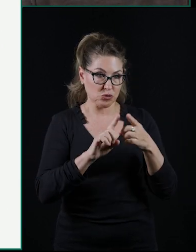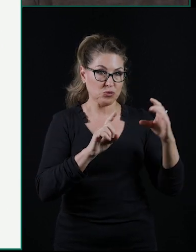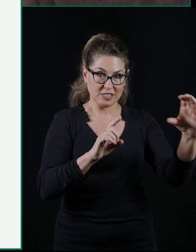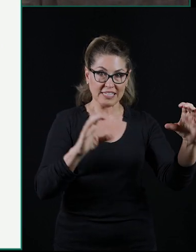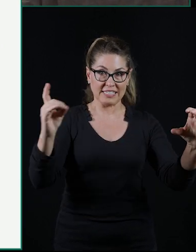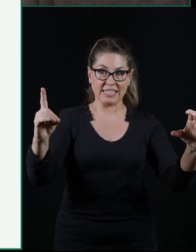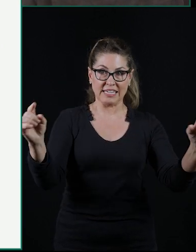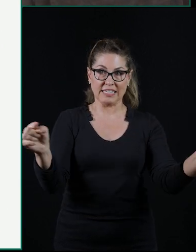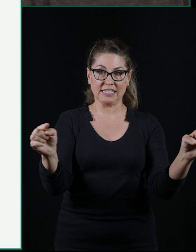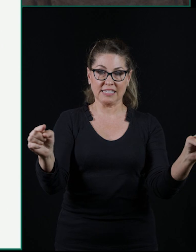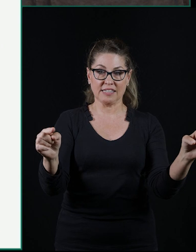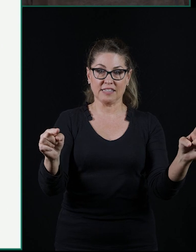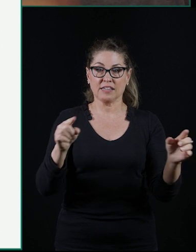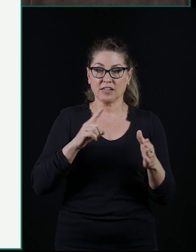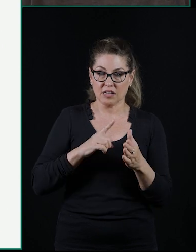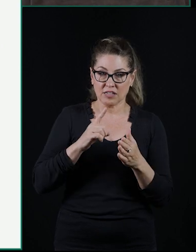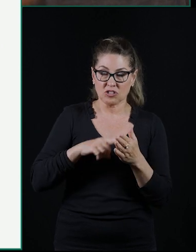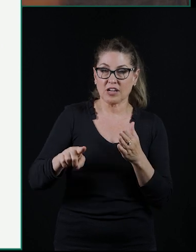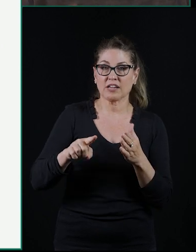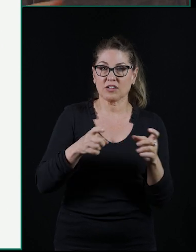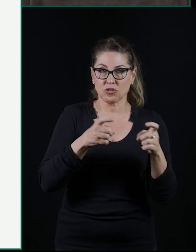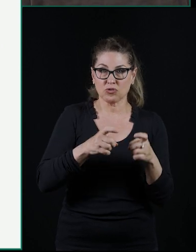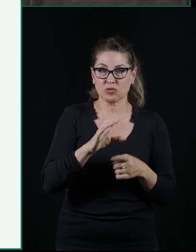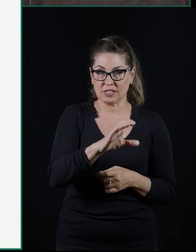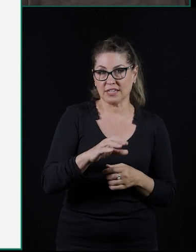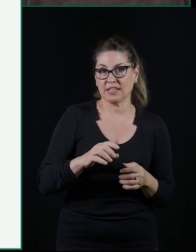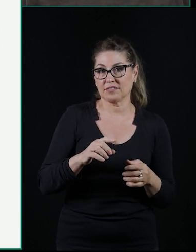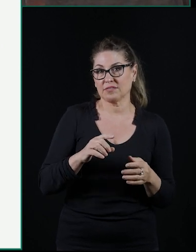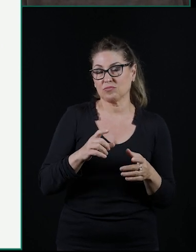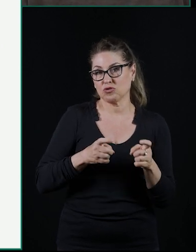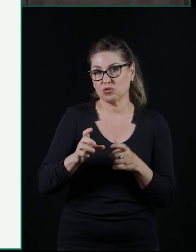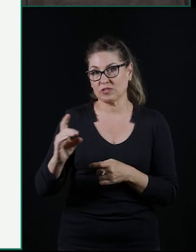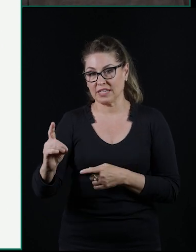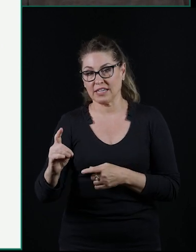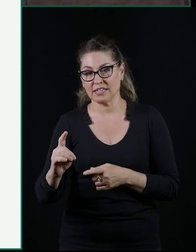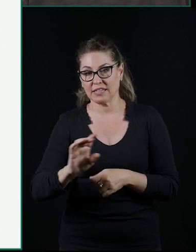chat control C, chat control D, and set everything to none.